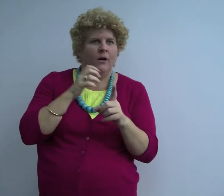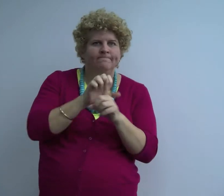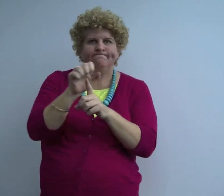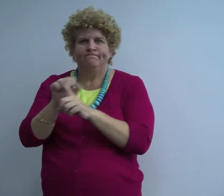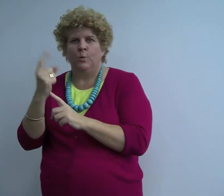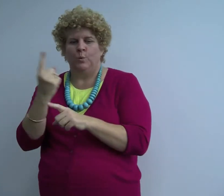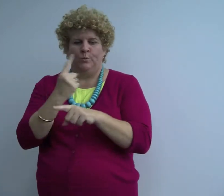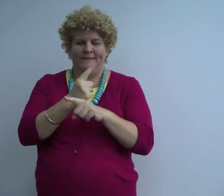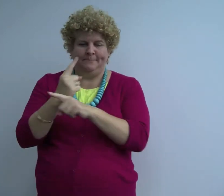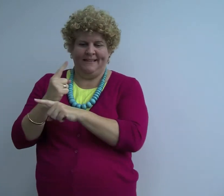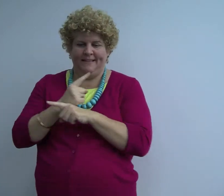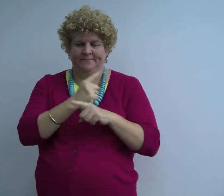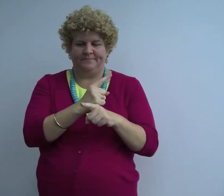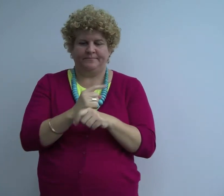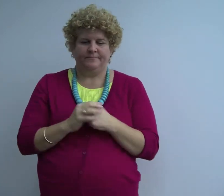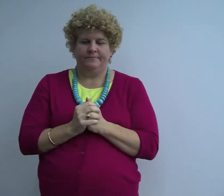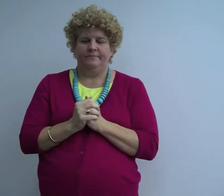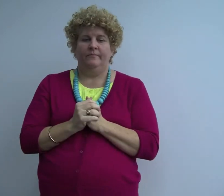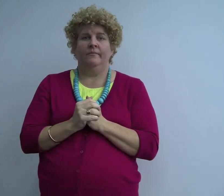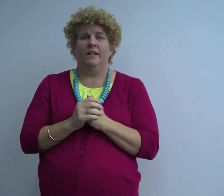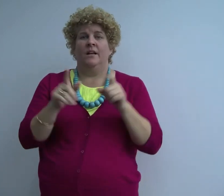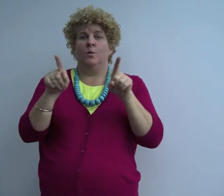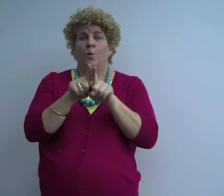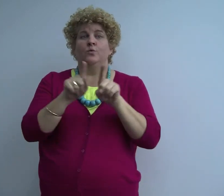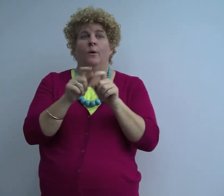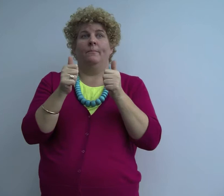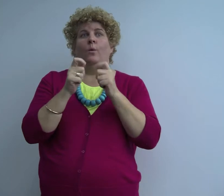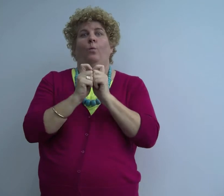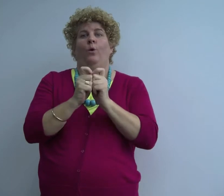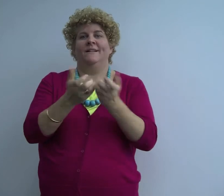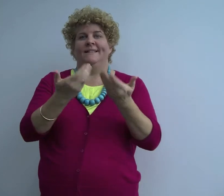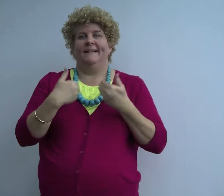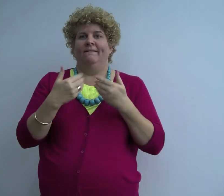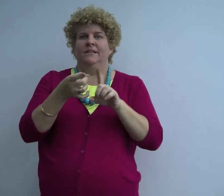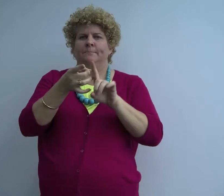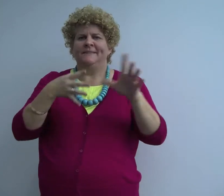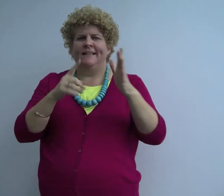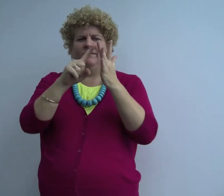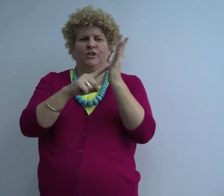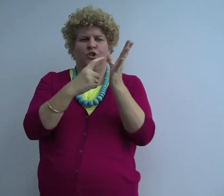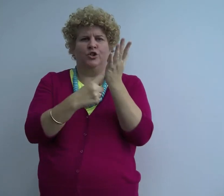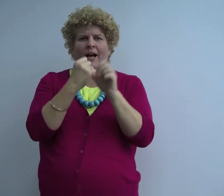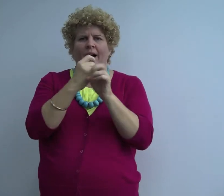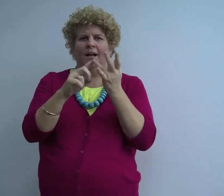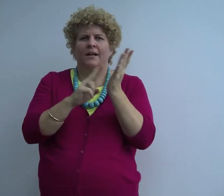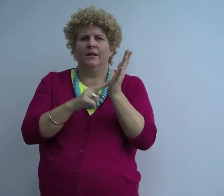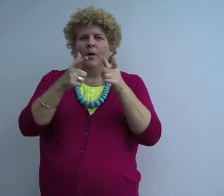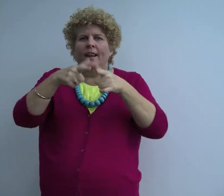and correctly attribute in the captions who it is that is speaking. It is also worth providing specific jargon terms